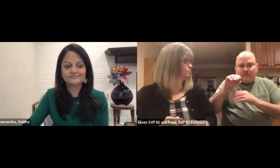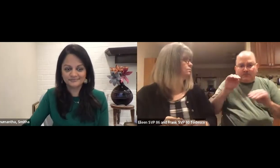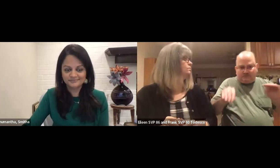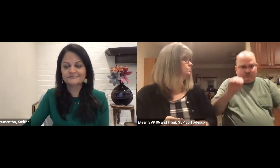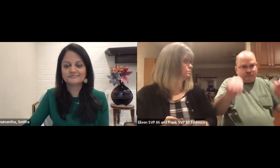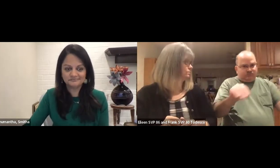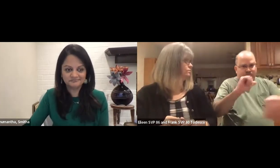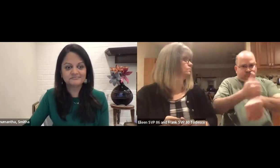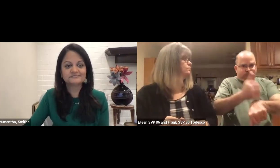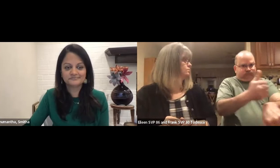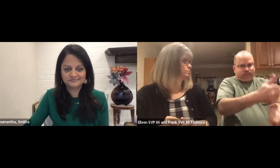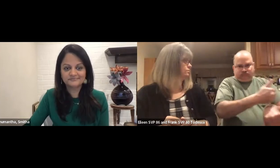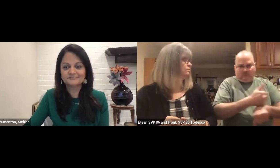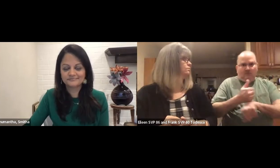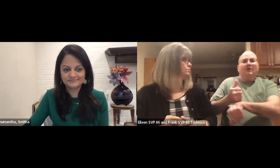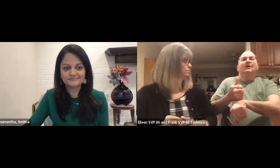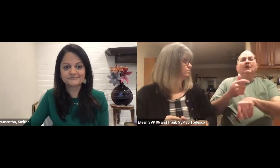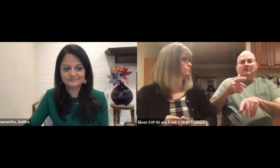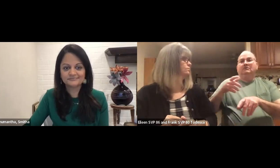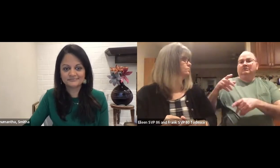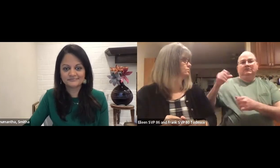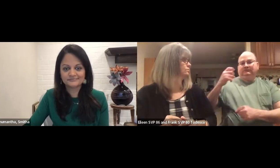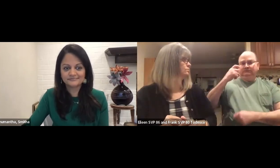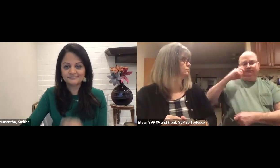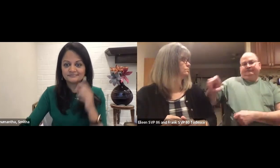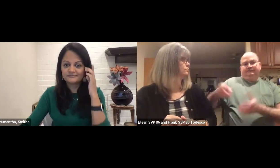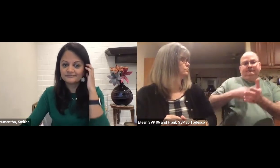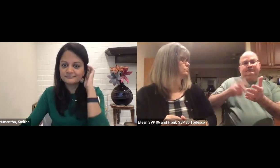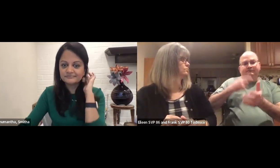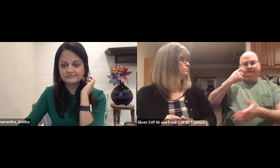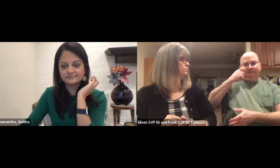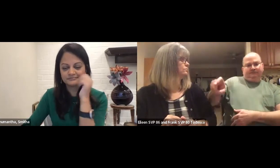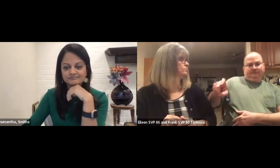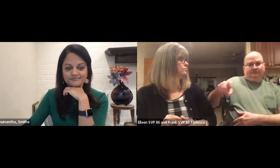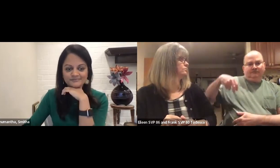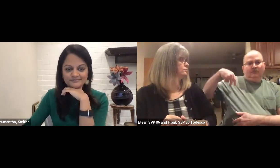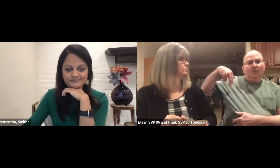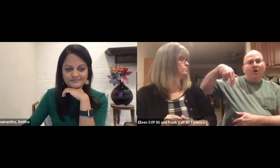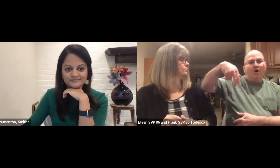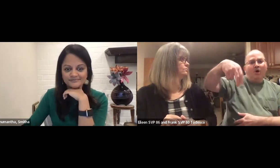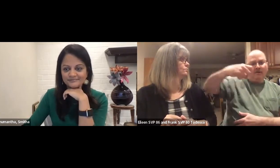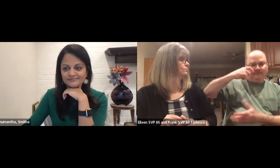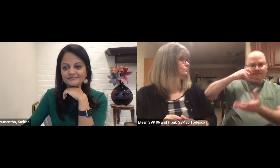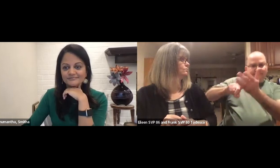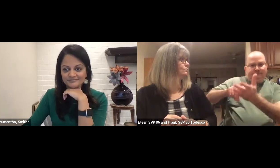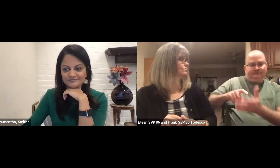that will shine at night if she is up and about at night, and sometimes if she is walking